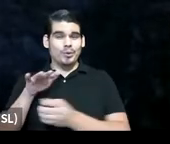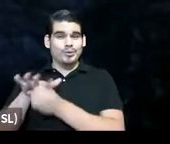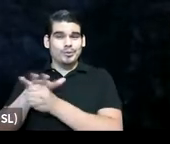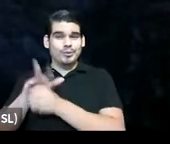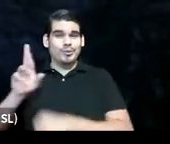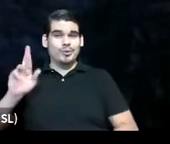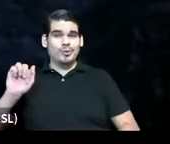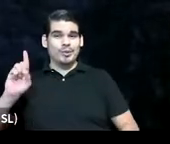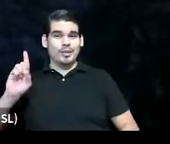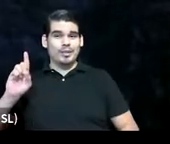What not but in hindsight,